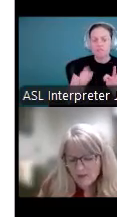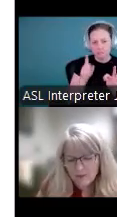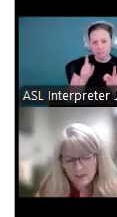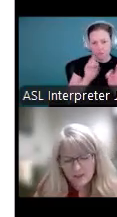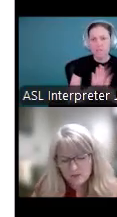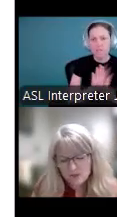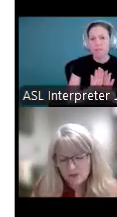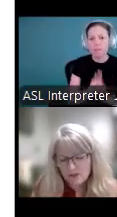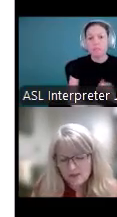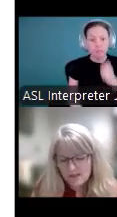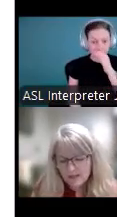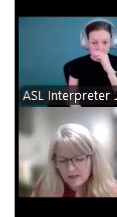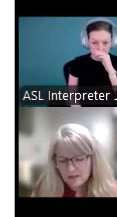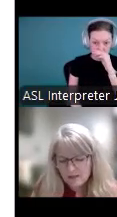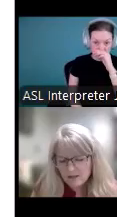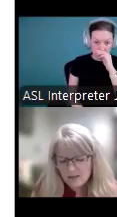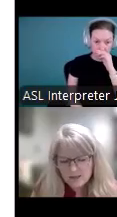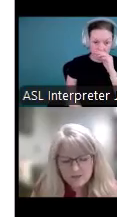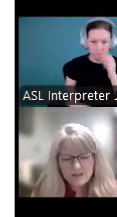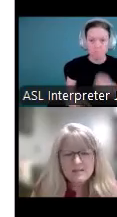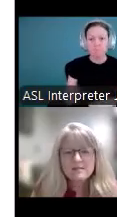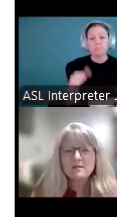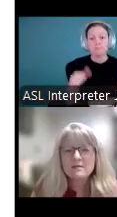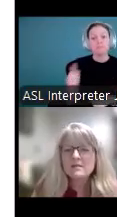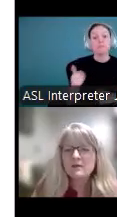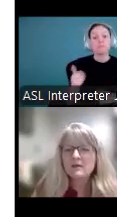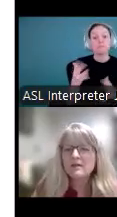want to point out, too, is that the sensory system is very